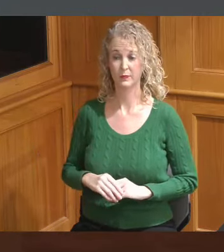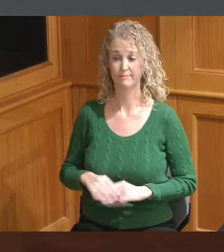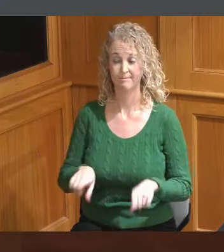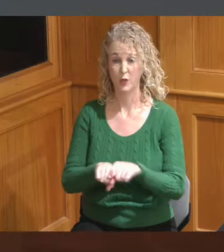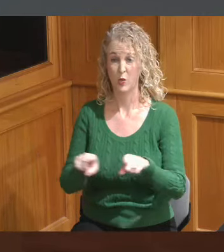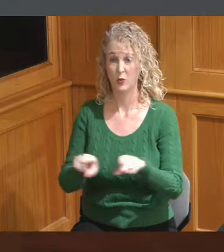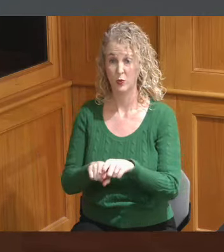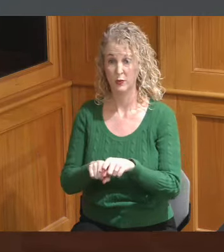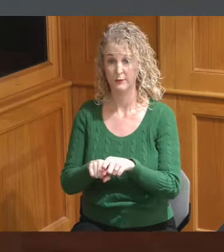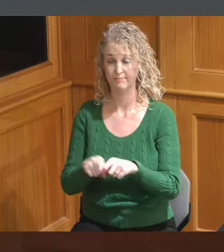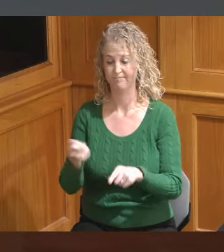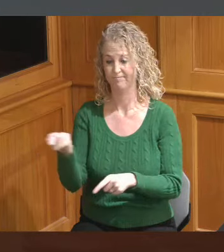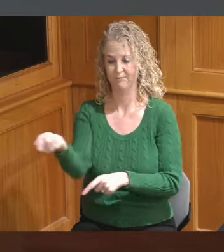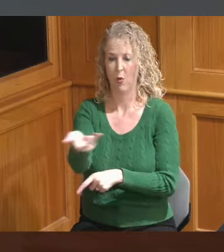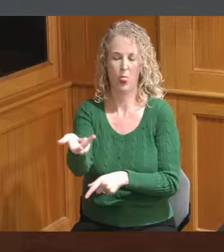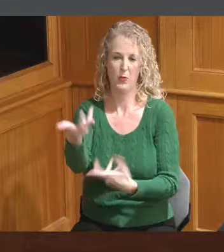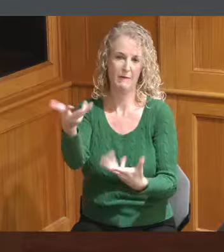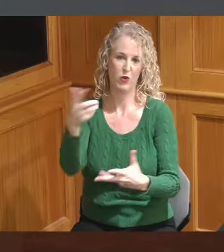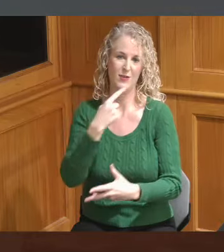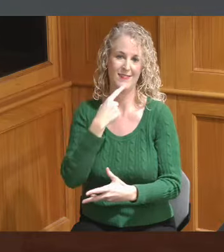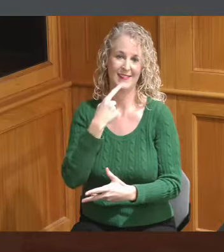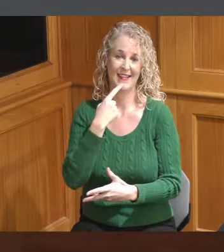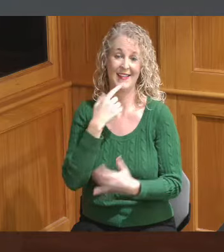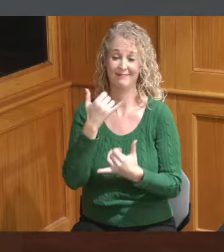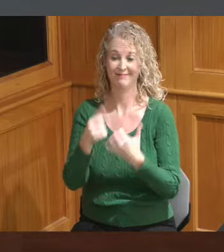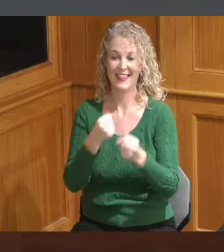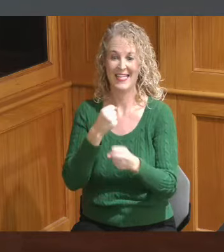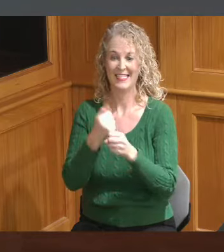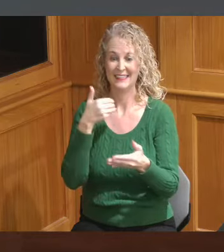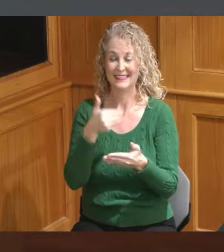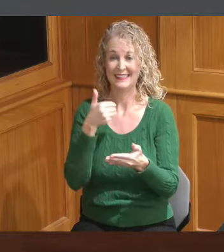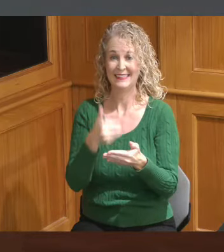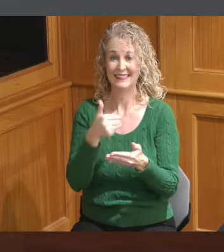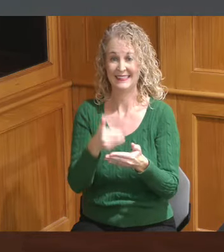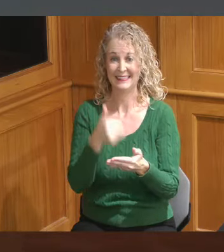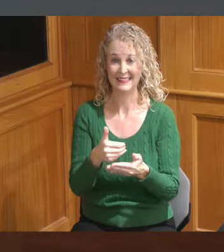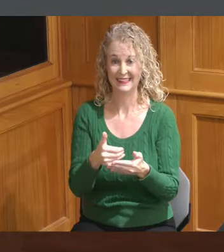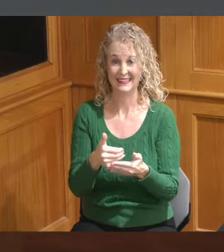just as you would all indicated, as we're wrapping up the year here, we had got a huge amount of work